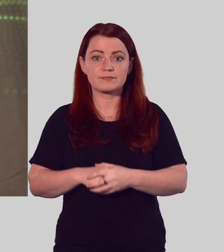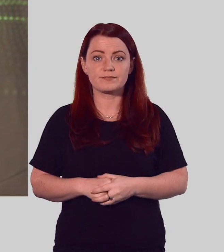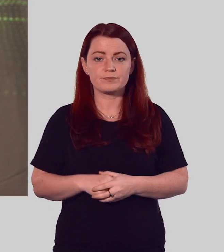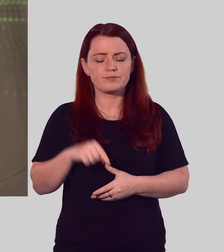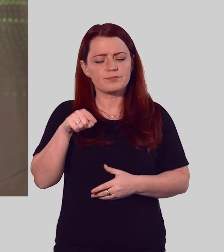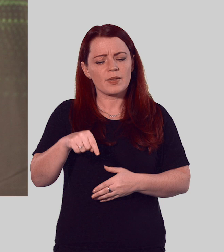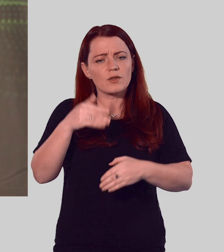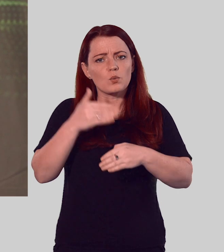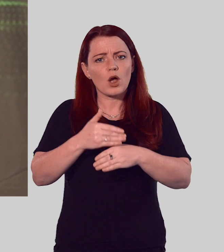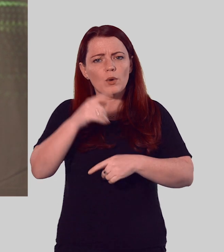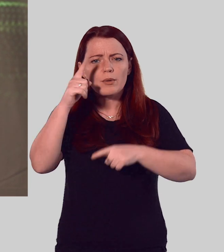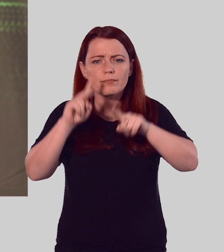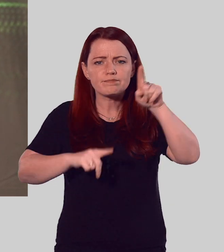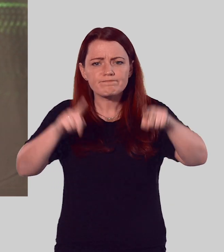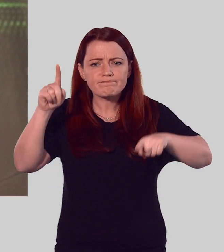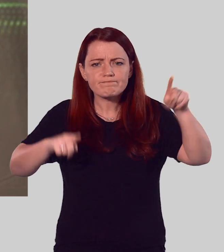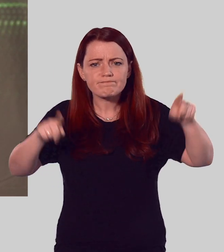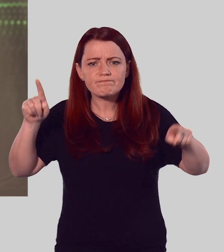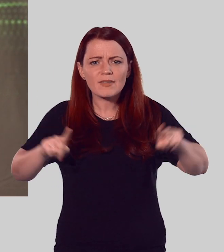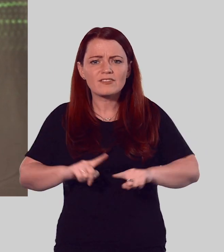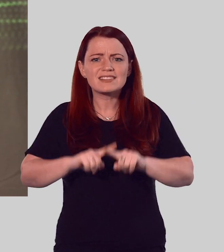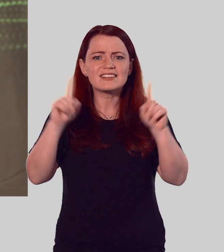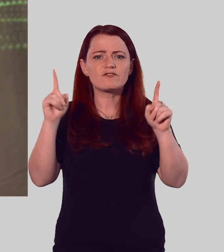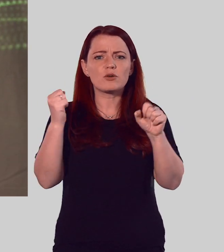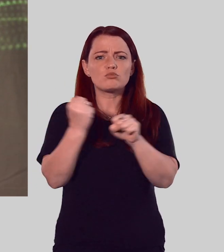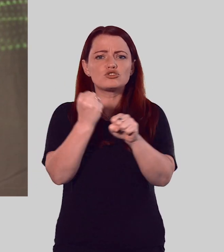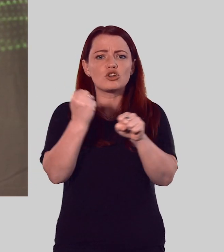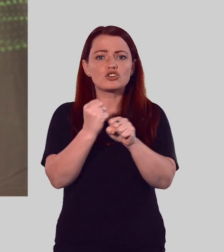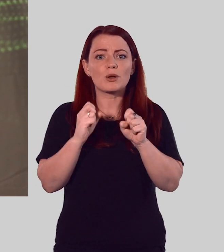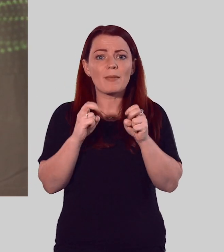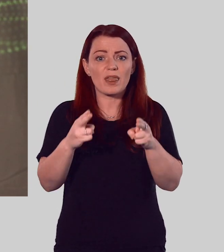different production methods that can be used for digital participatory theatre.